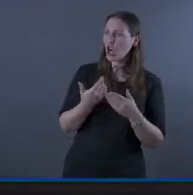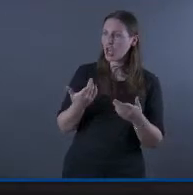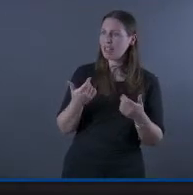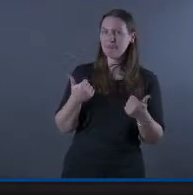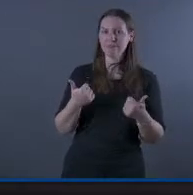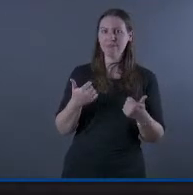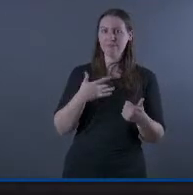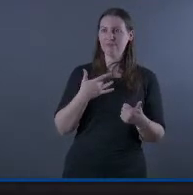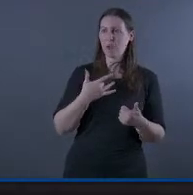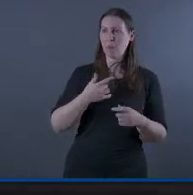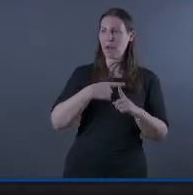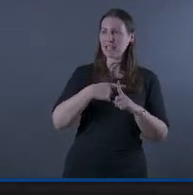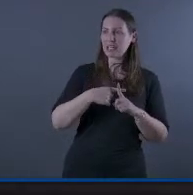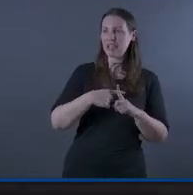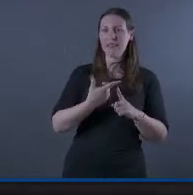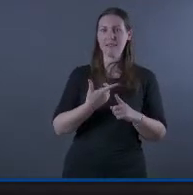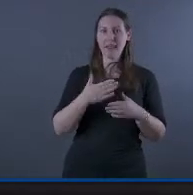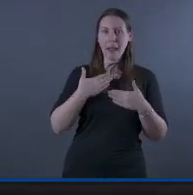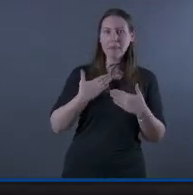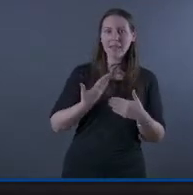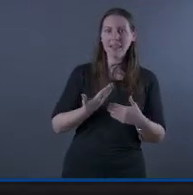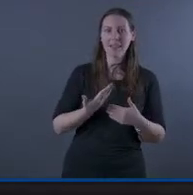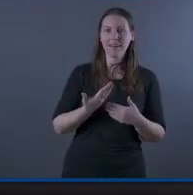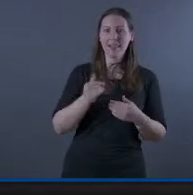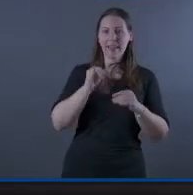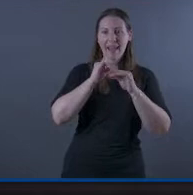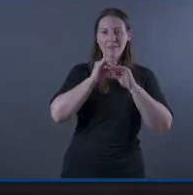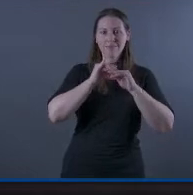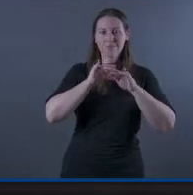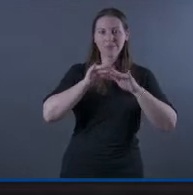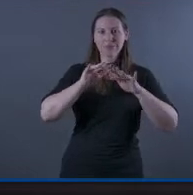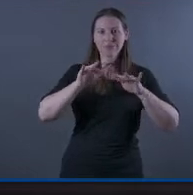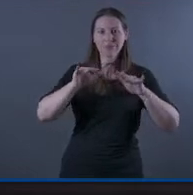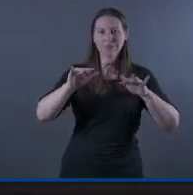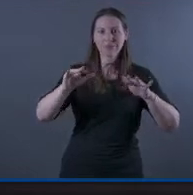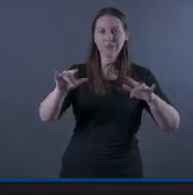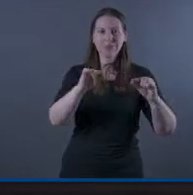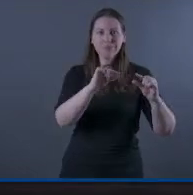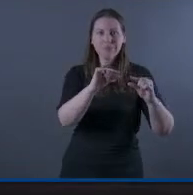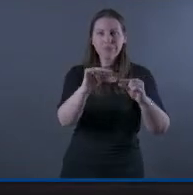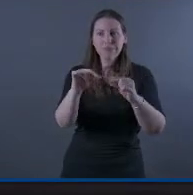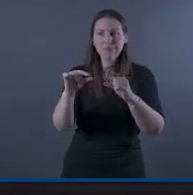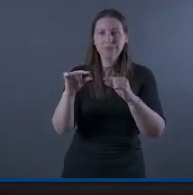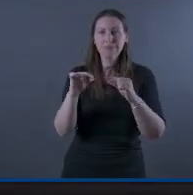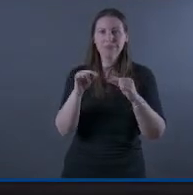so that it's kind of like that little snowball, once we can get it started, it's starting to pick up speed.